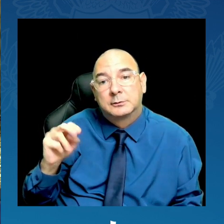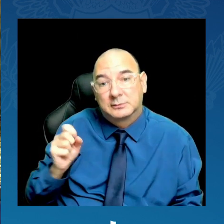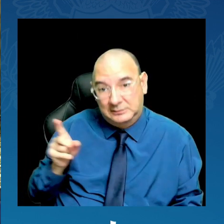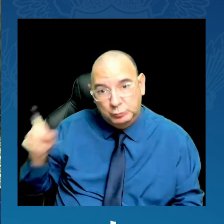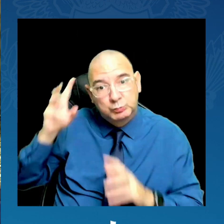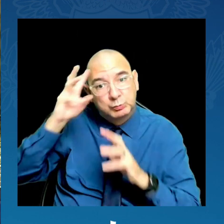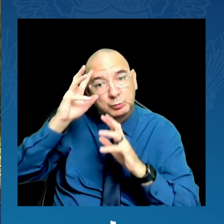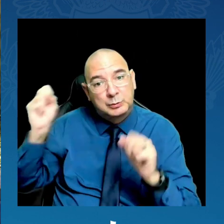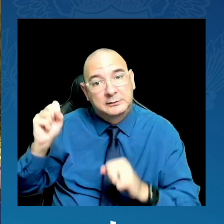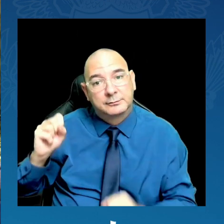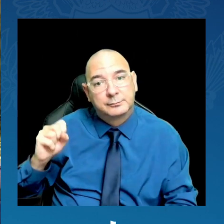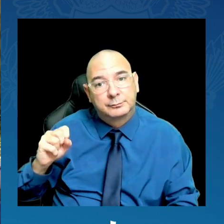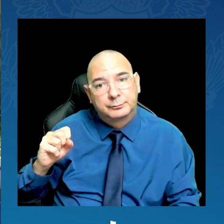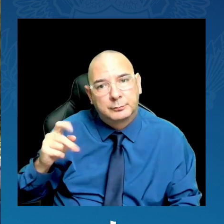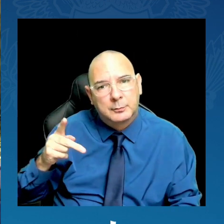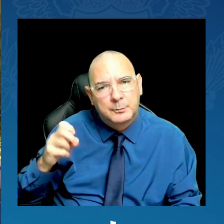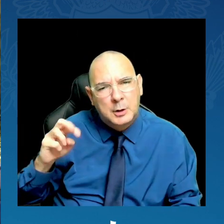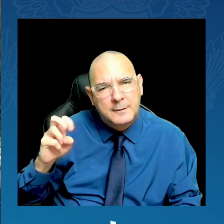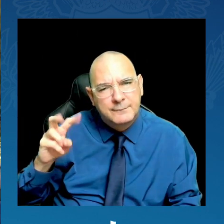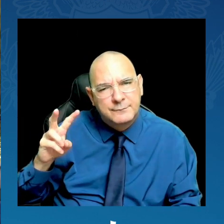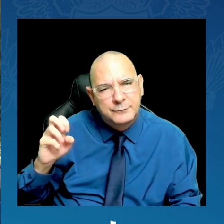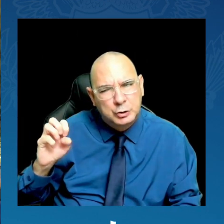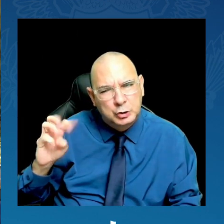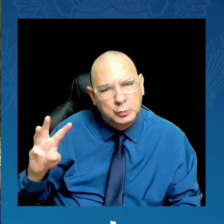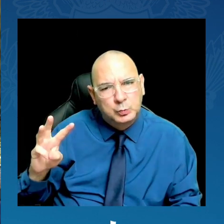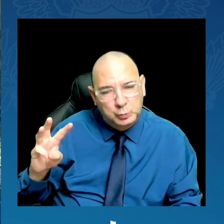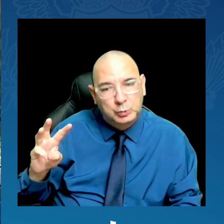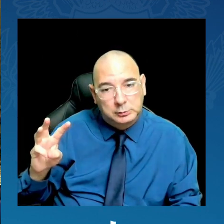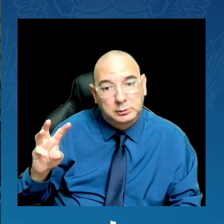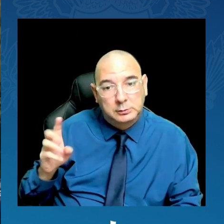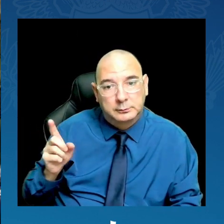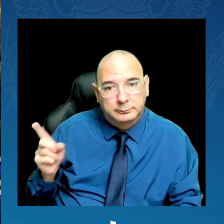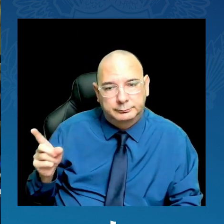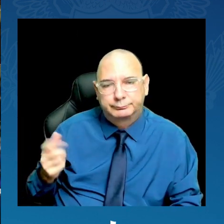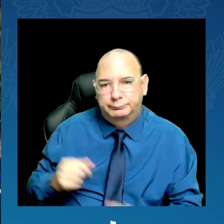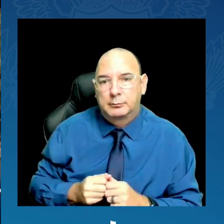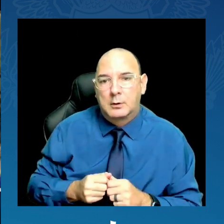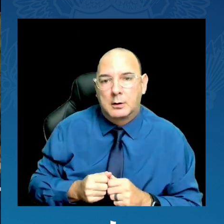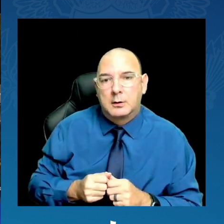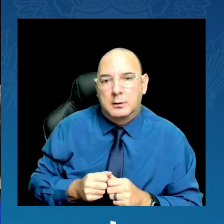And I also know that we have a resident